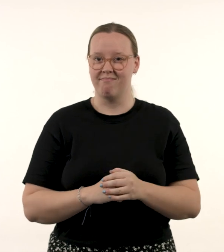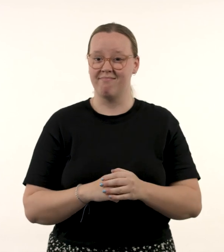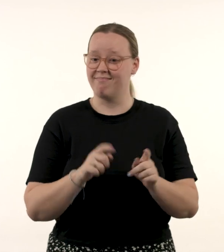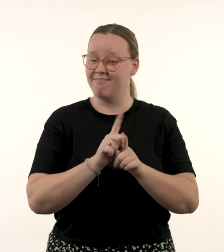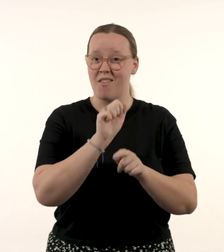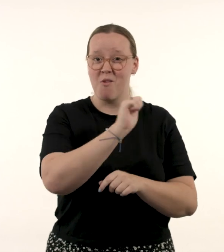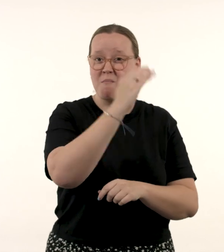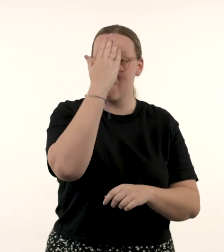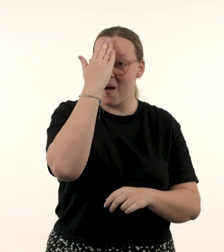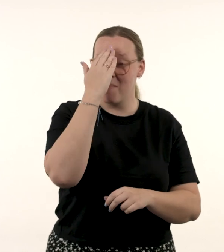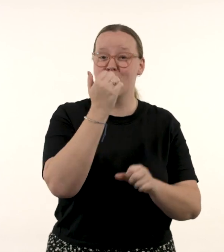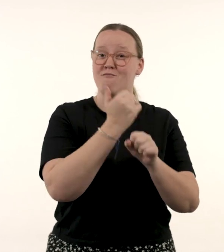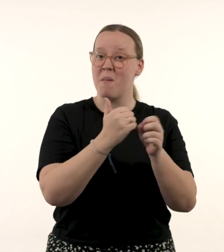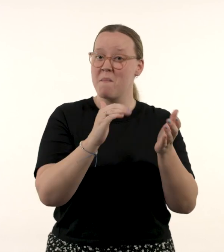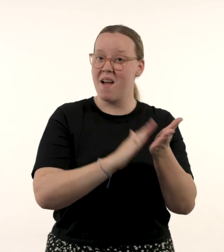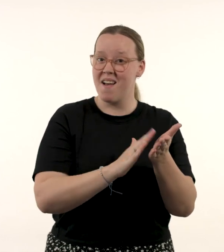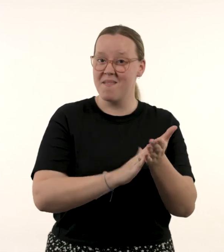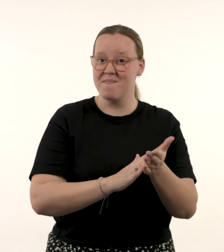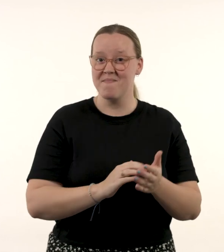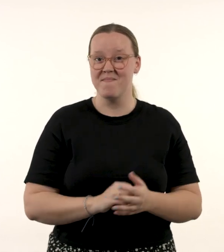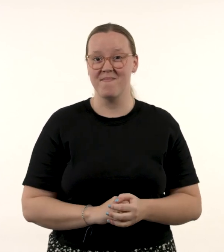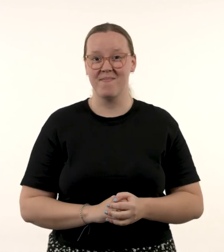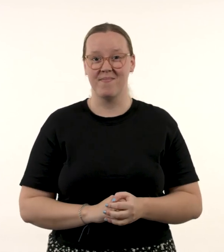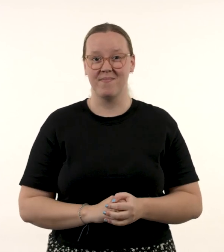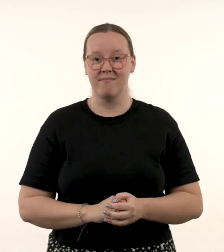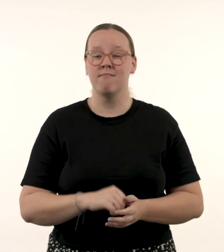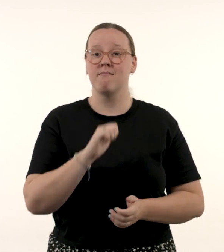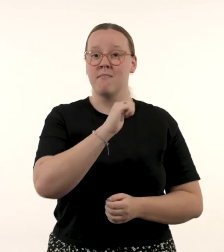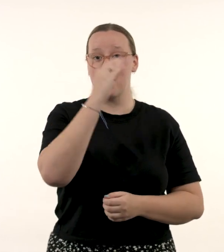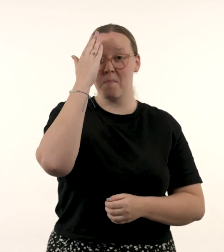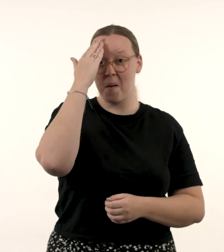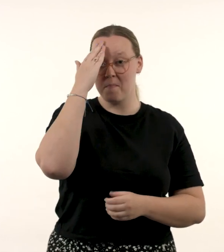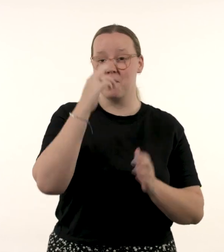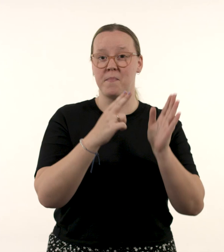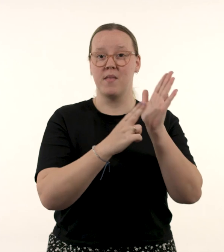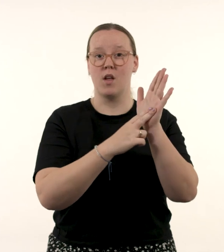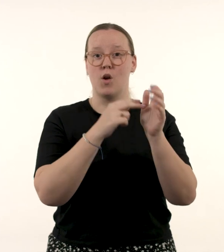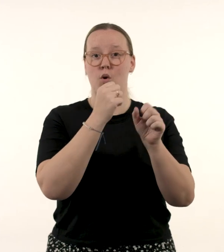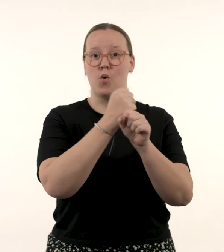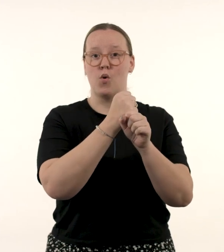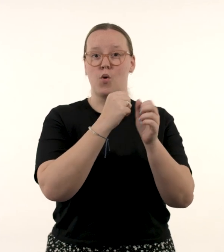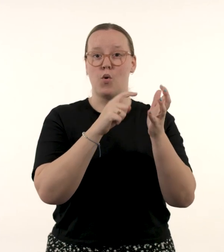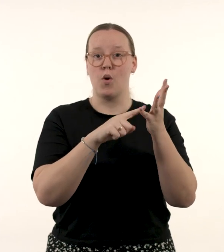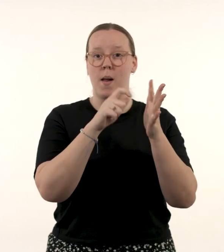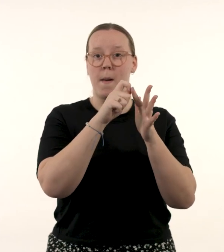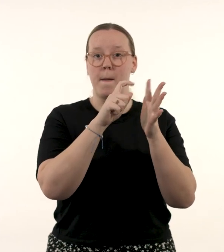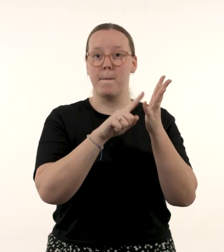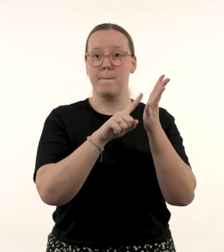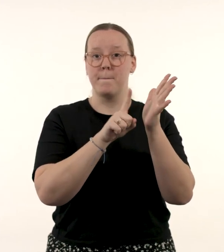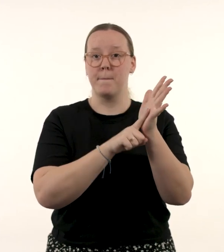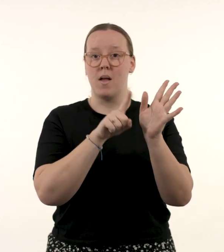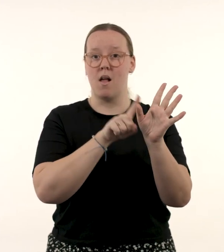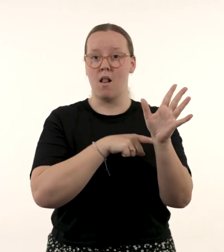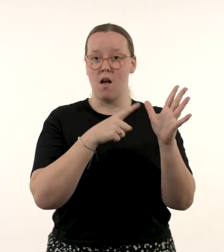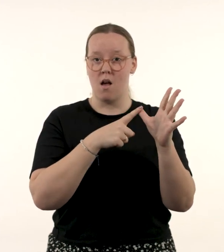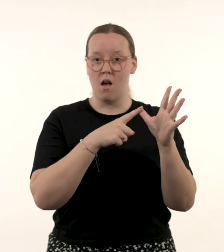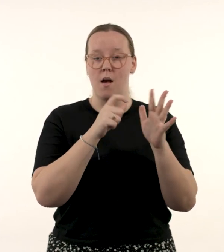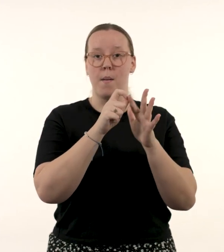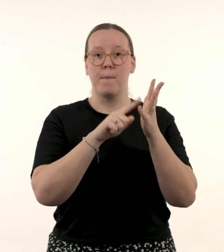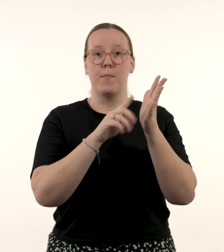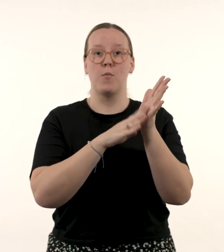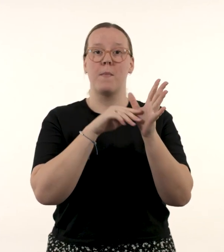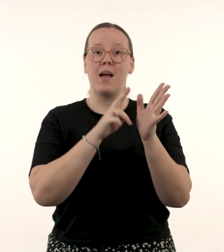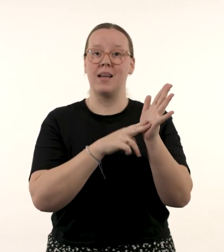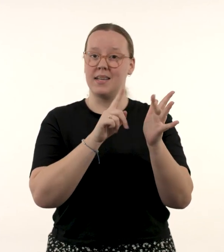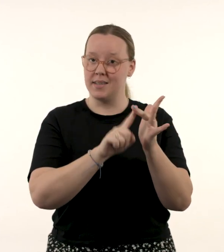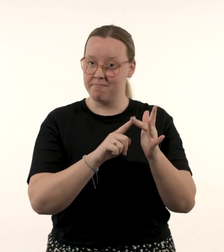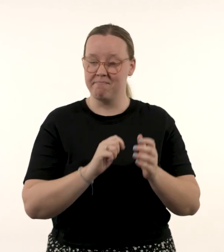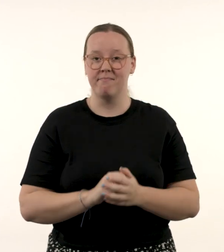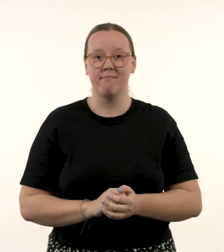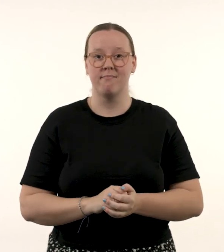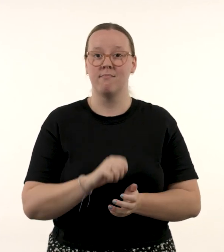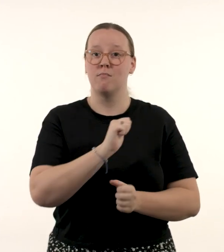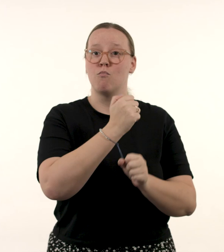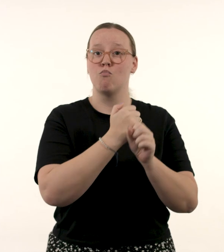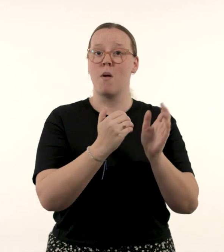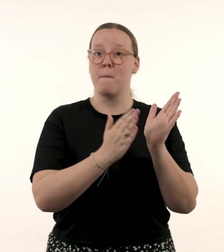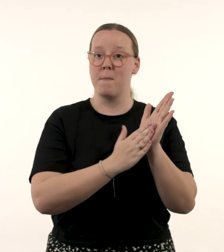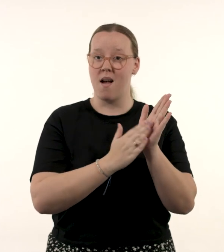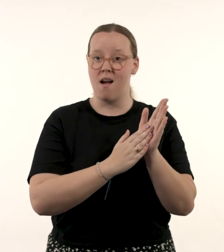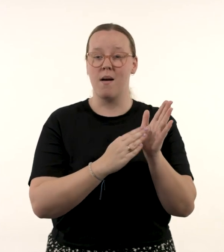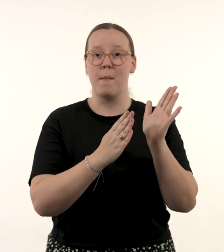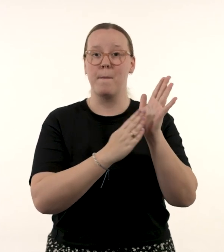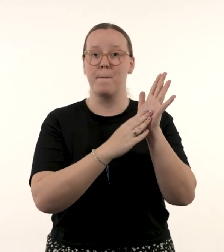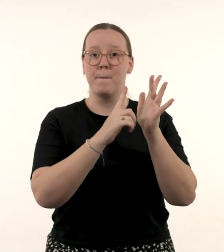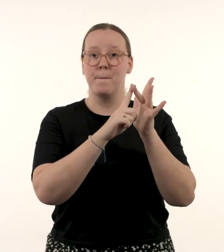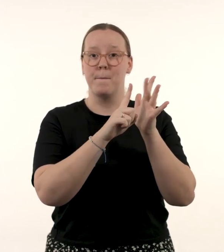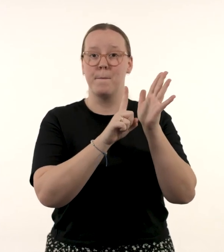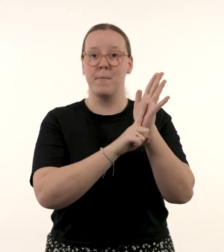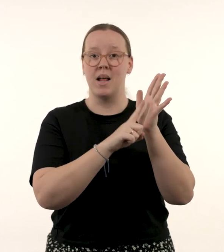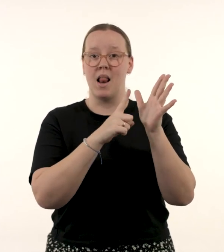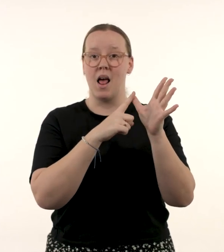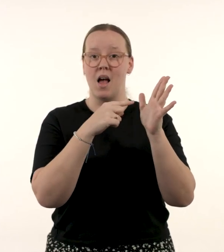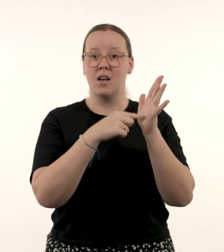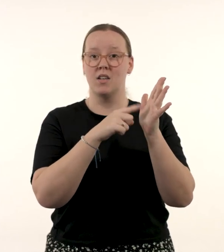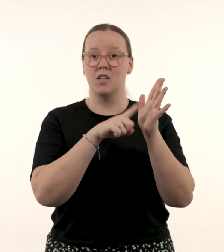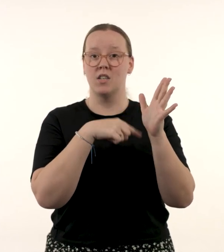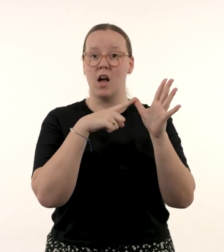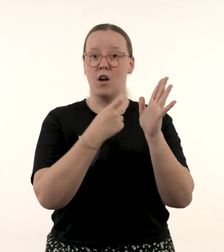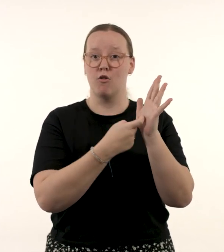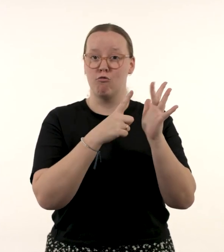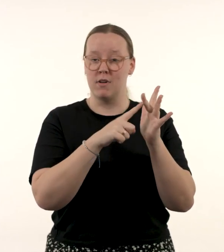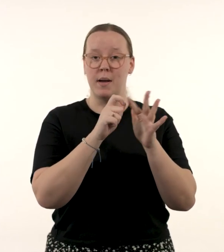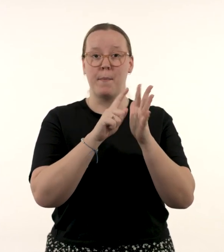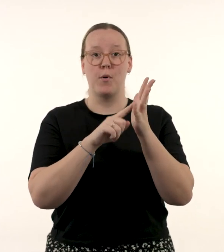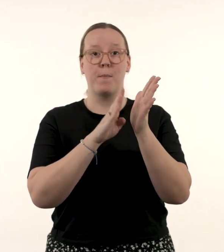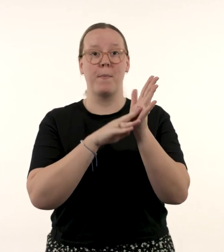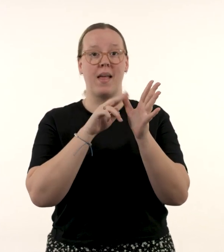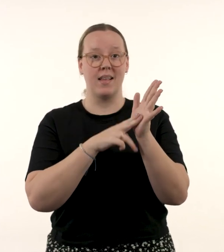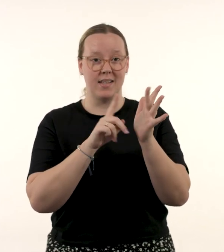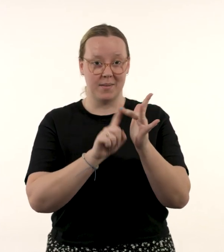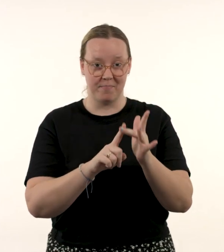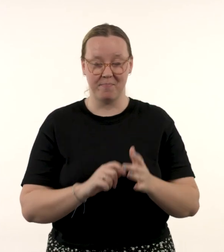including her mother Ngupulya Pumani and grandmother Milatjari Pumani.